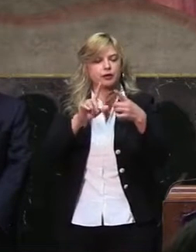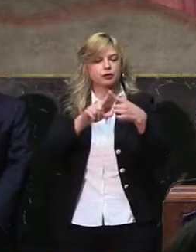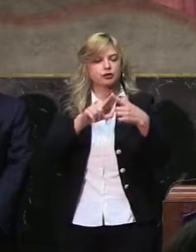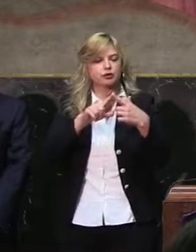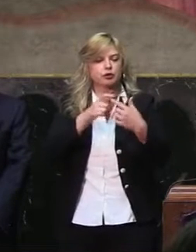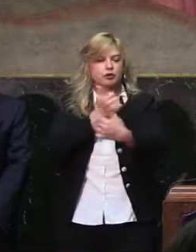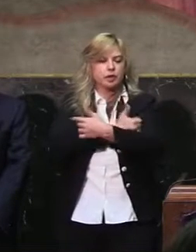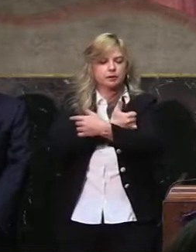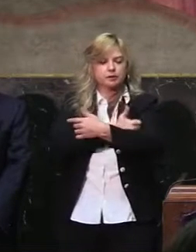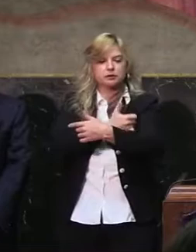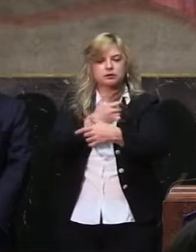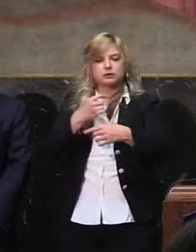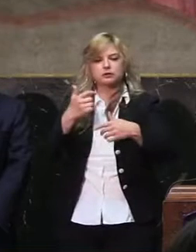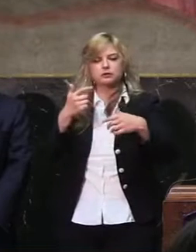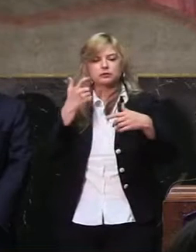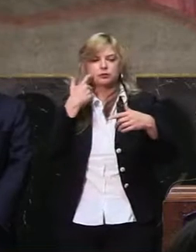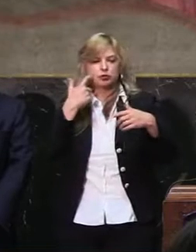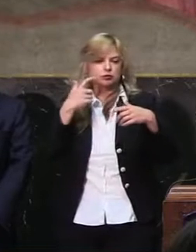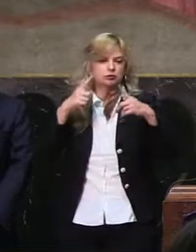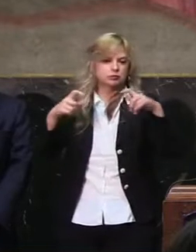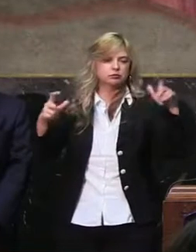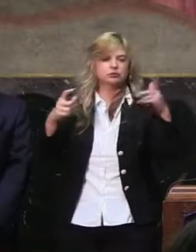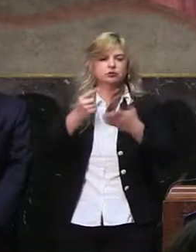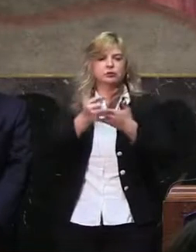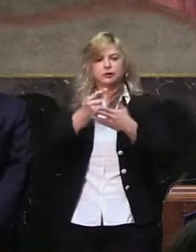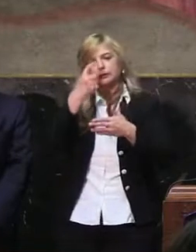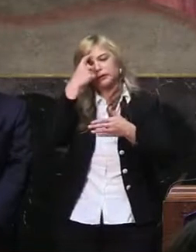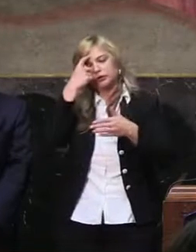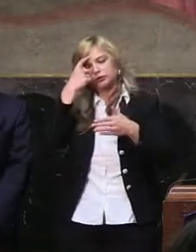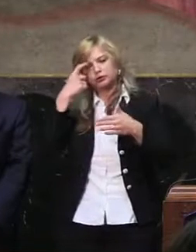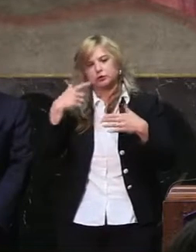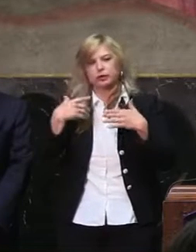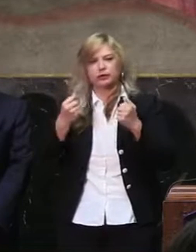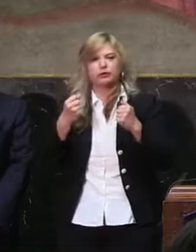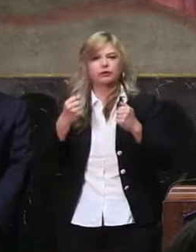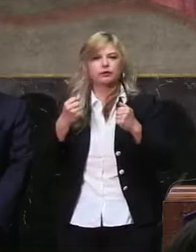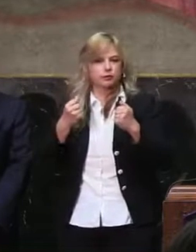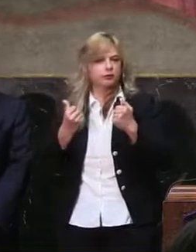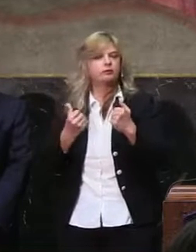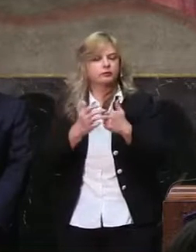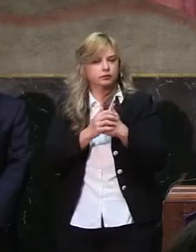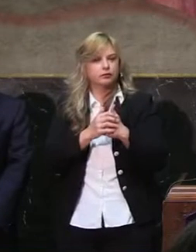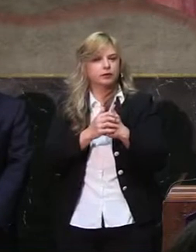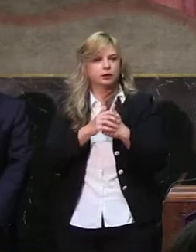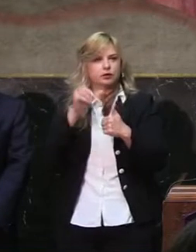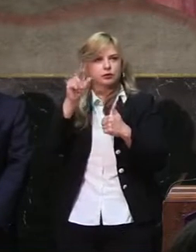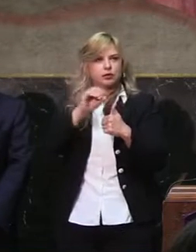treatment mental health treatment and otherwise and 20 percent of the savings